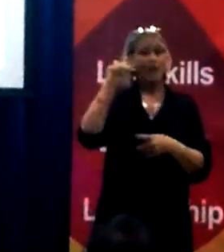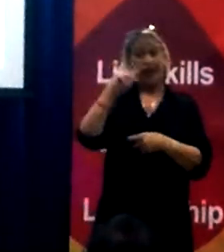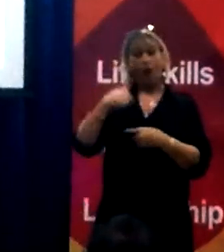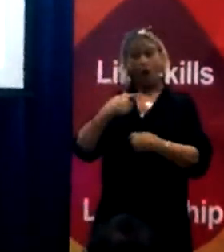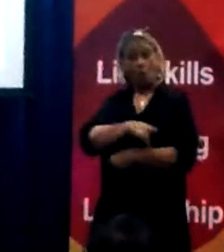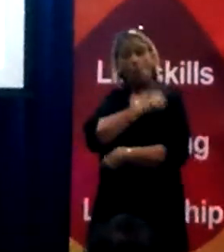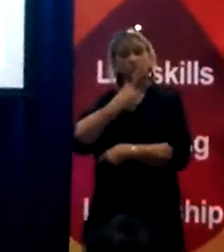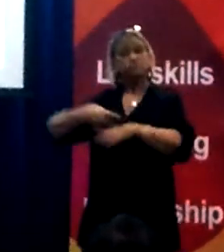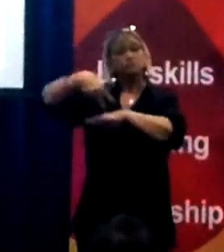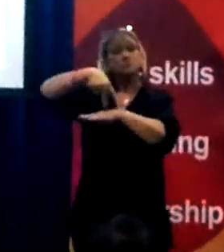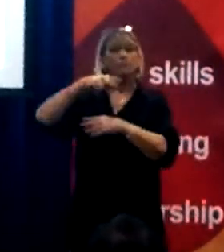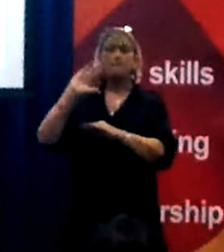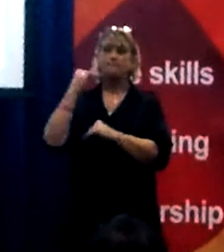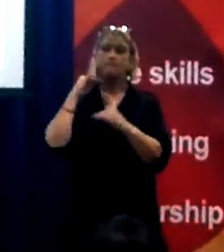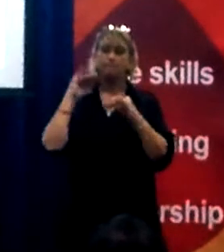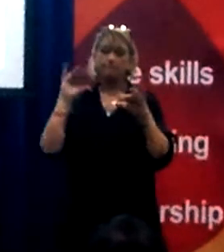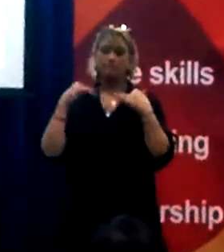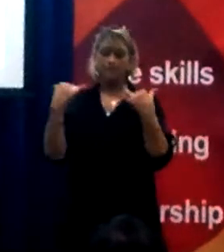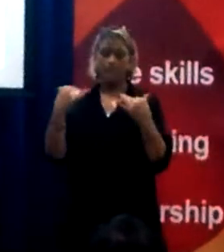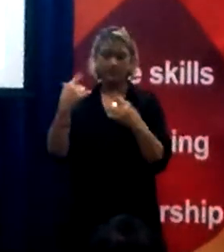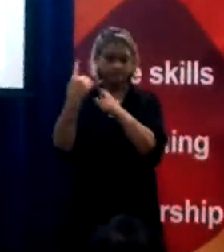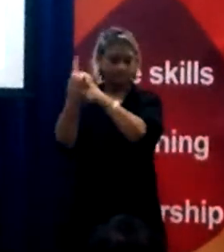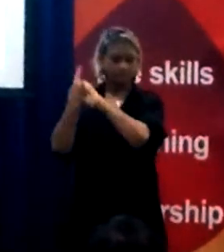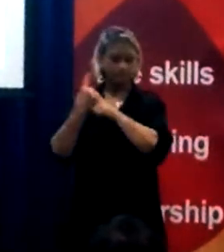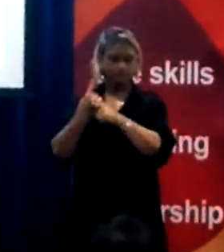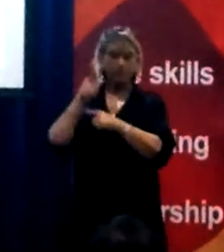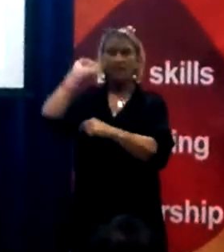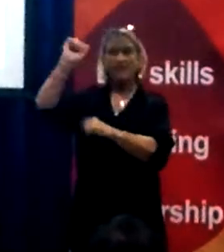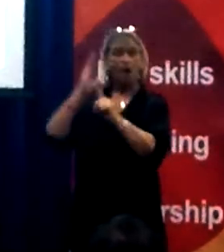YDAN’s goal in the community was also much different to what I had experienced.